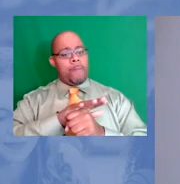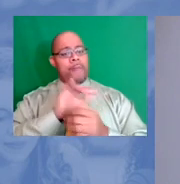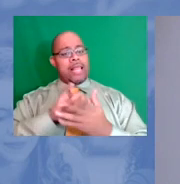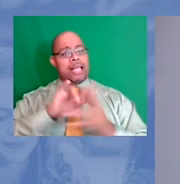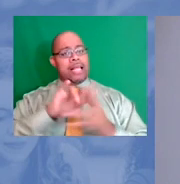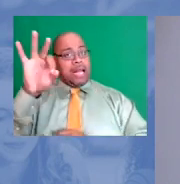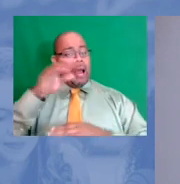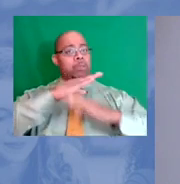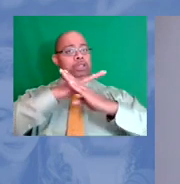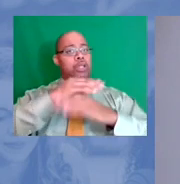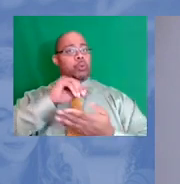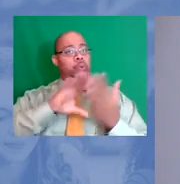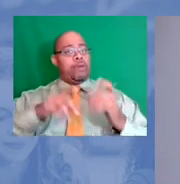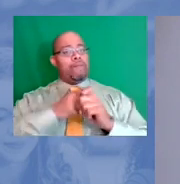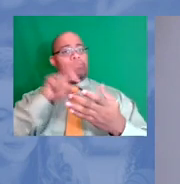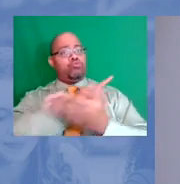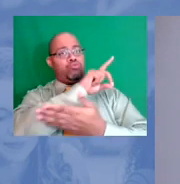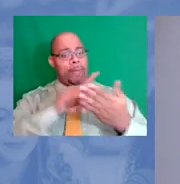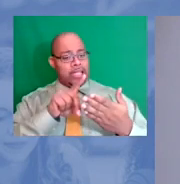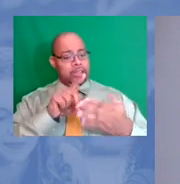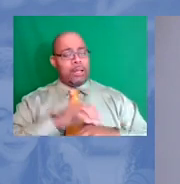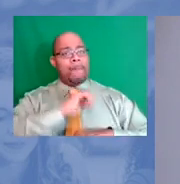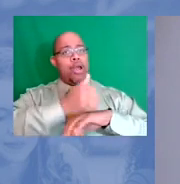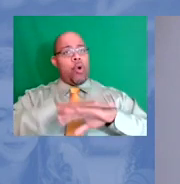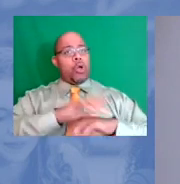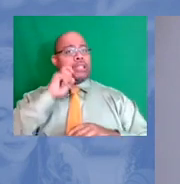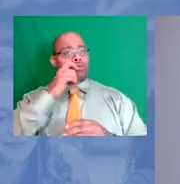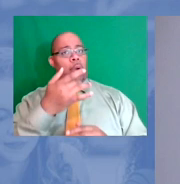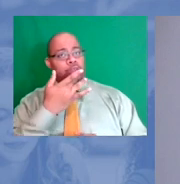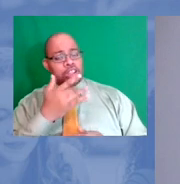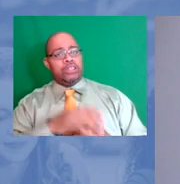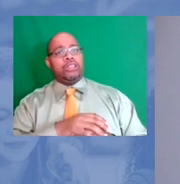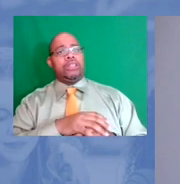FROM DISCRIMINATION BASED ON SEXUAL ORIENTATION AND GENDER IDENTITY.